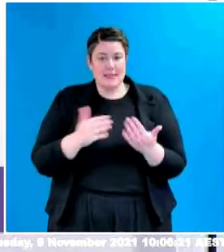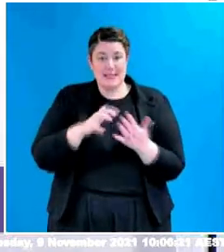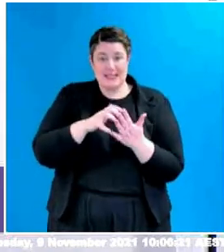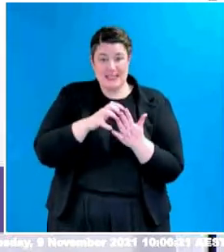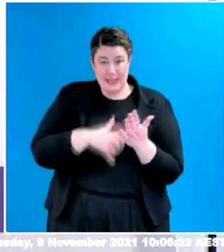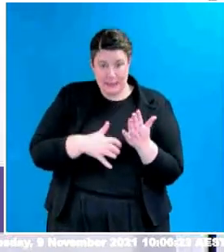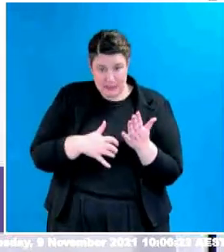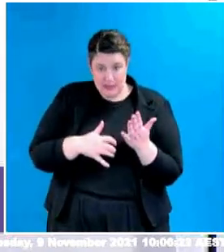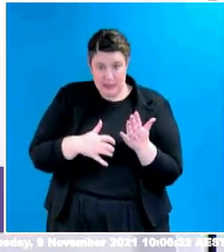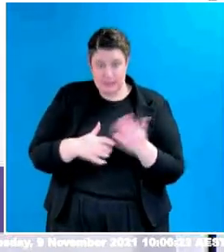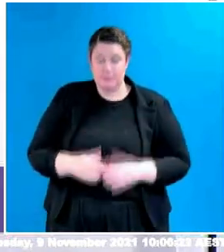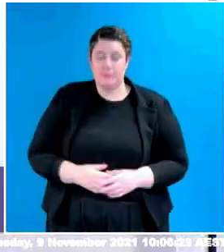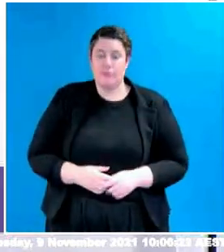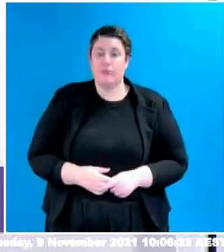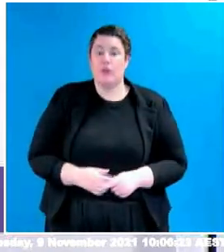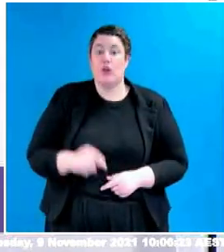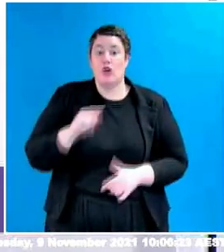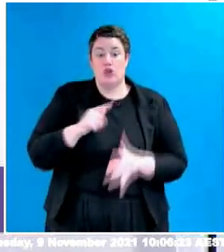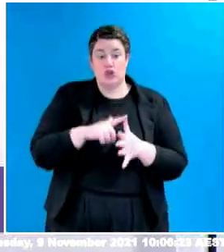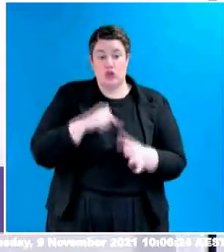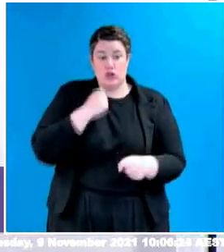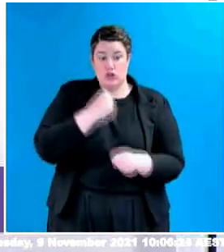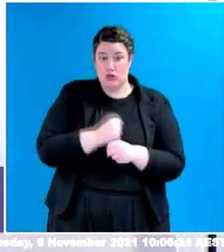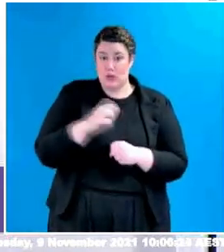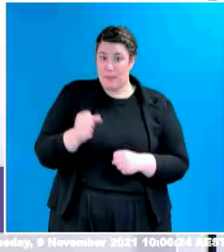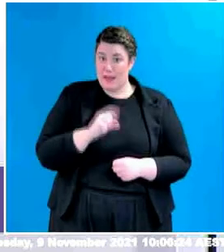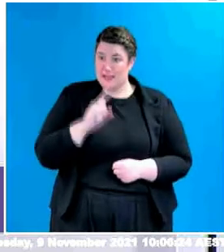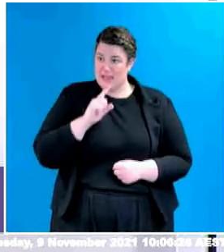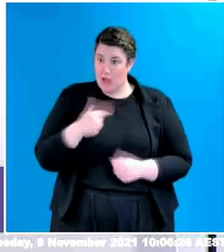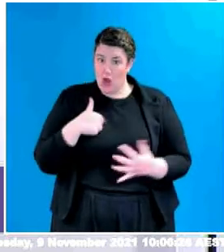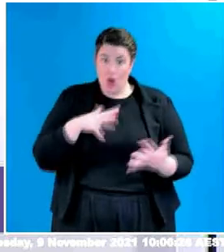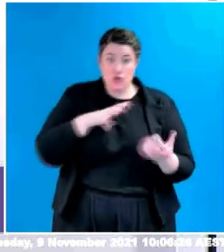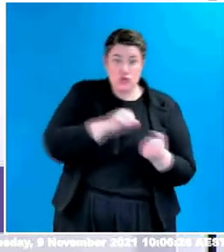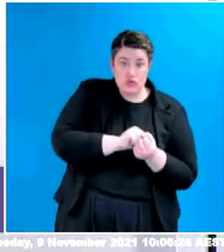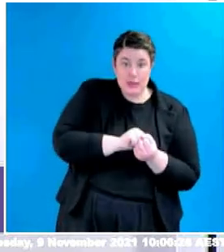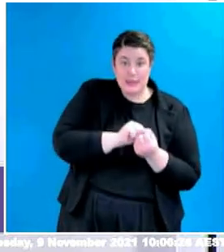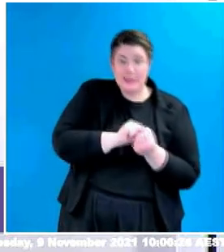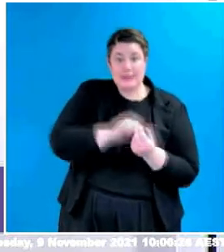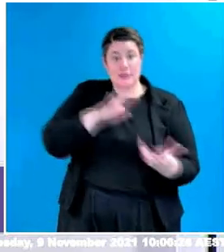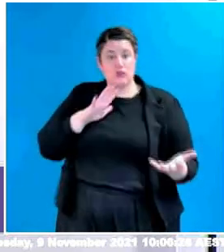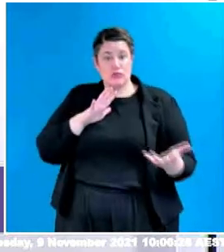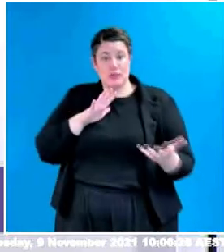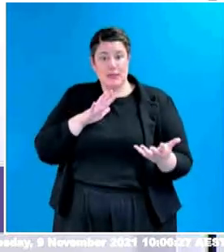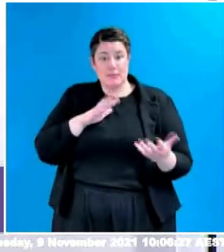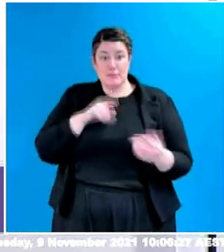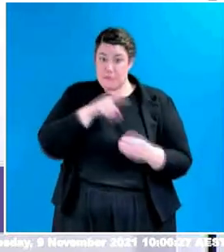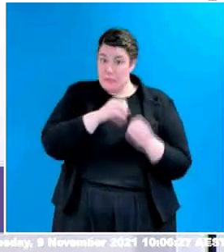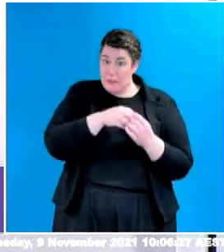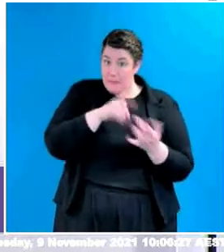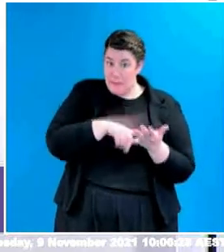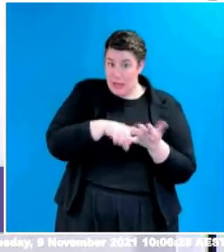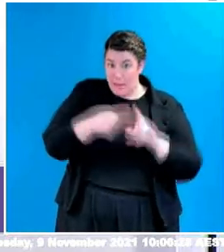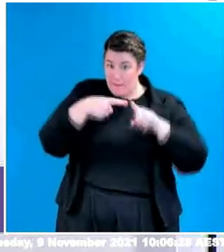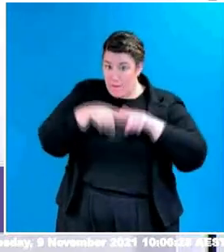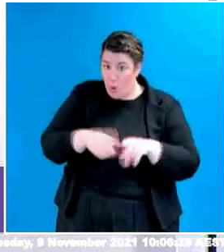The Attorney-General has to express an opinion as to whether the bill is consistent with human rights.